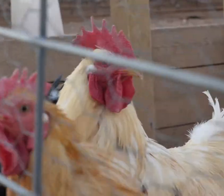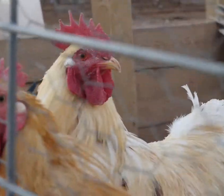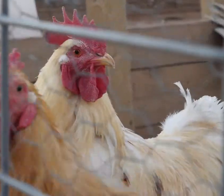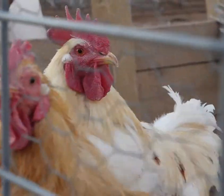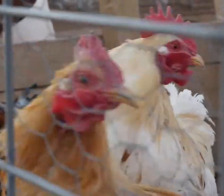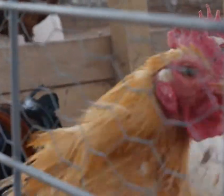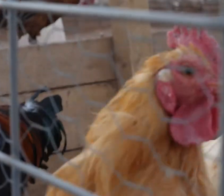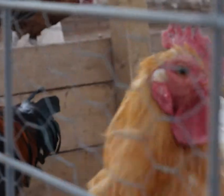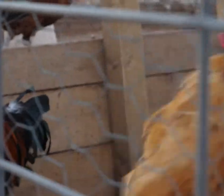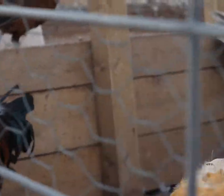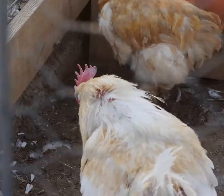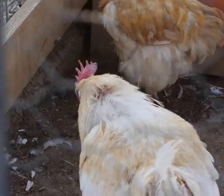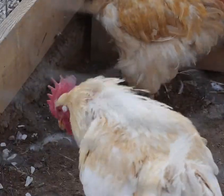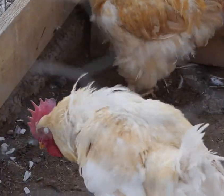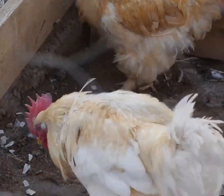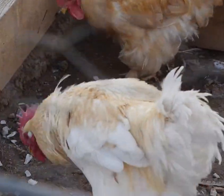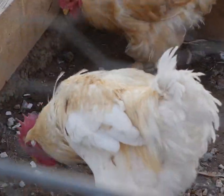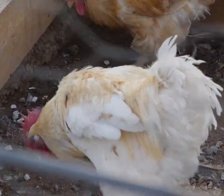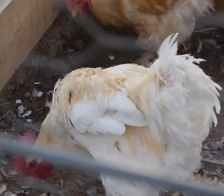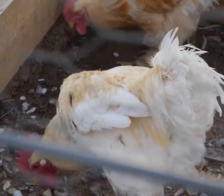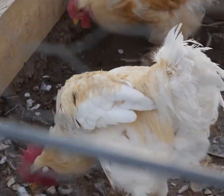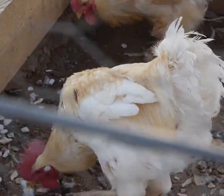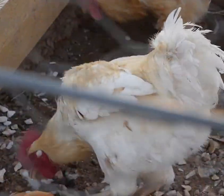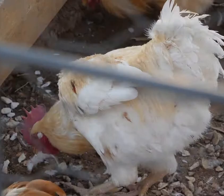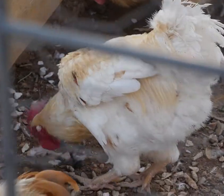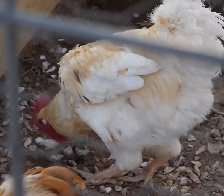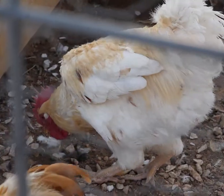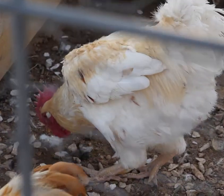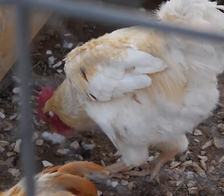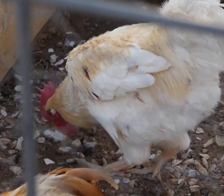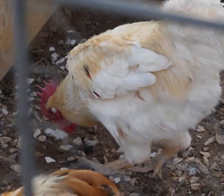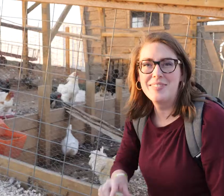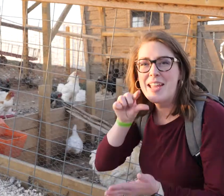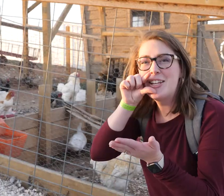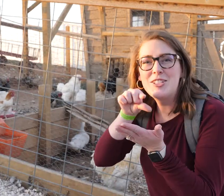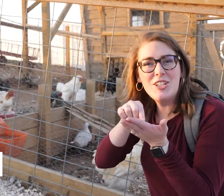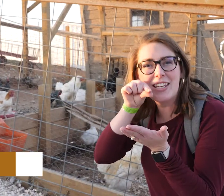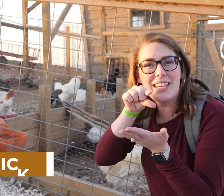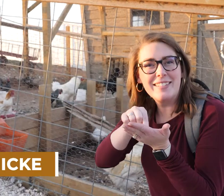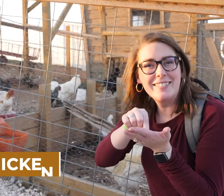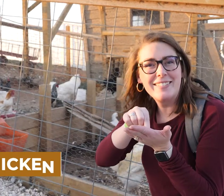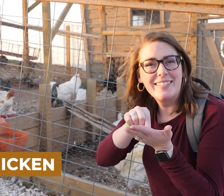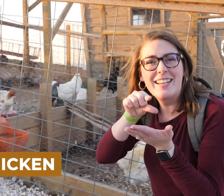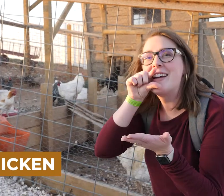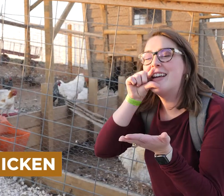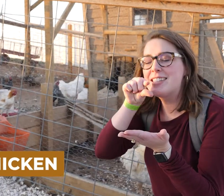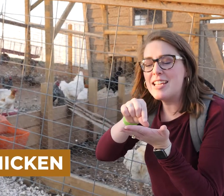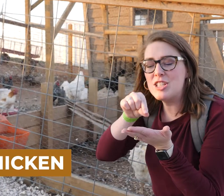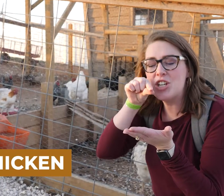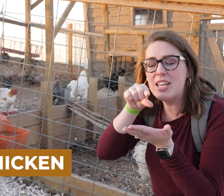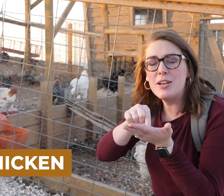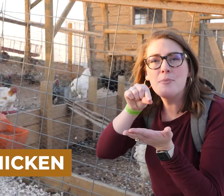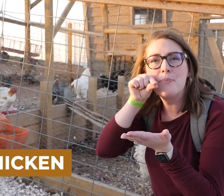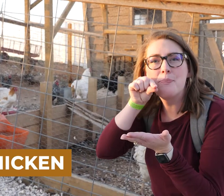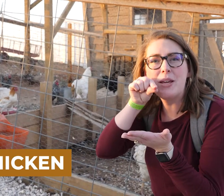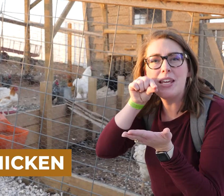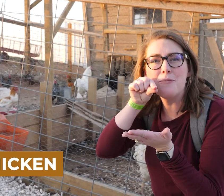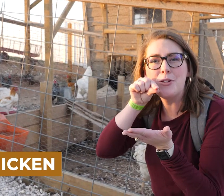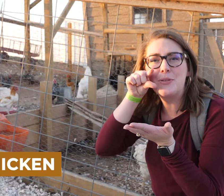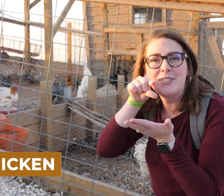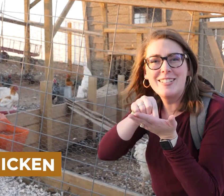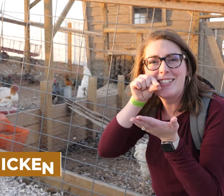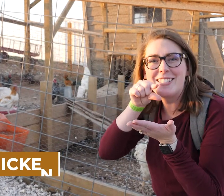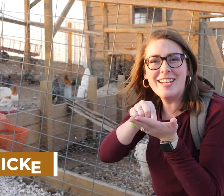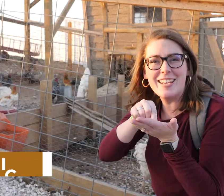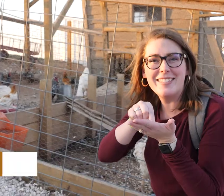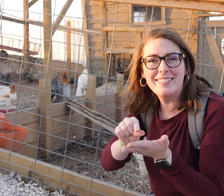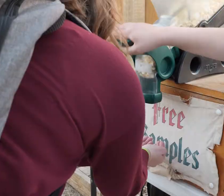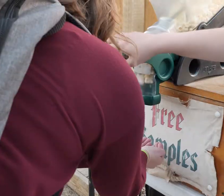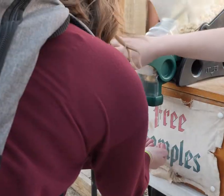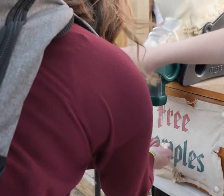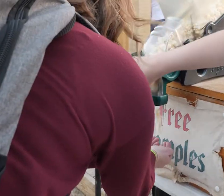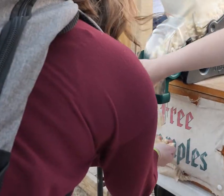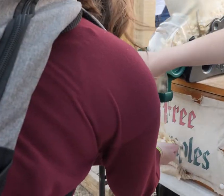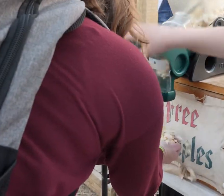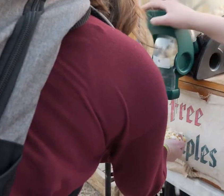CHICKEN Like the chicken picking up food.